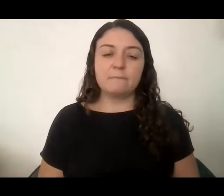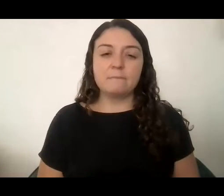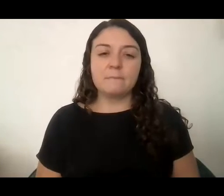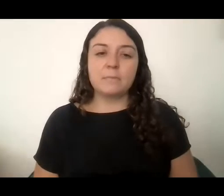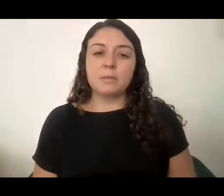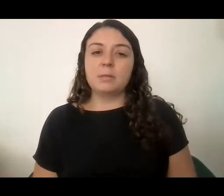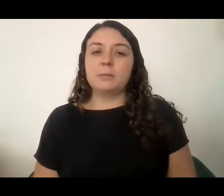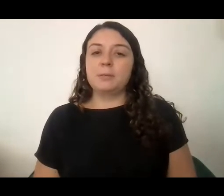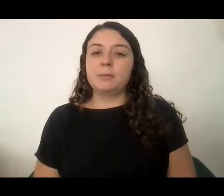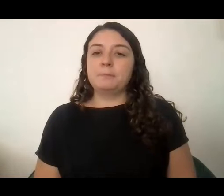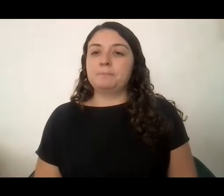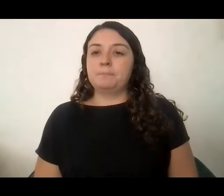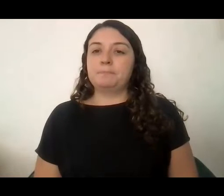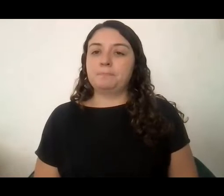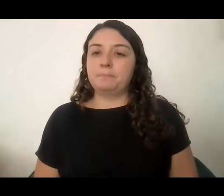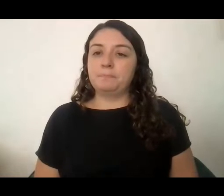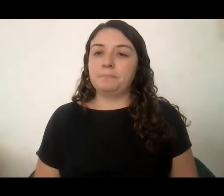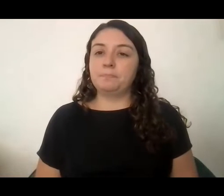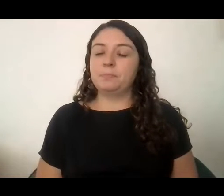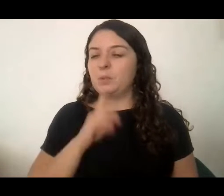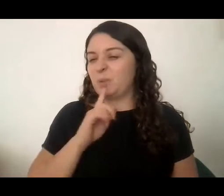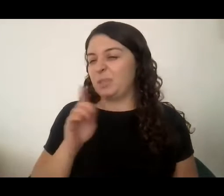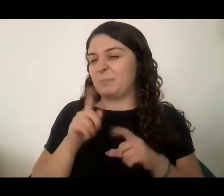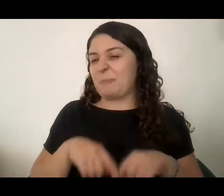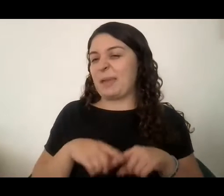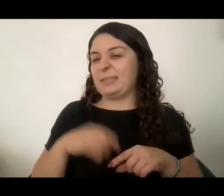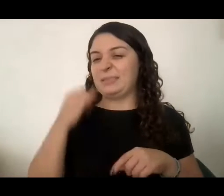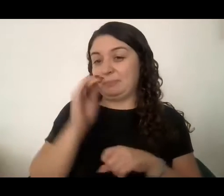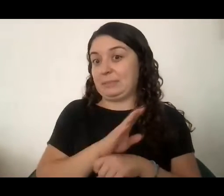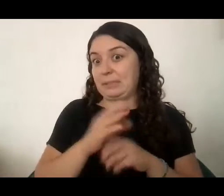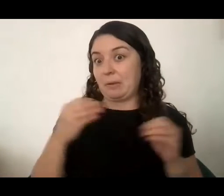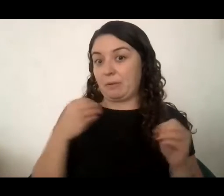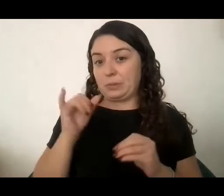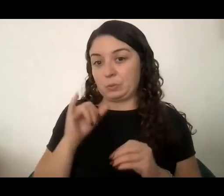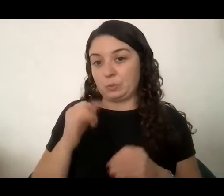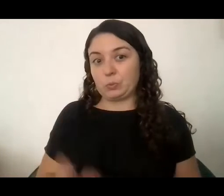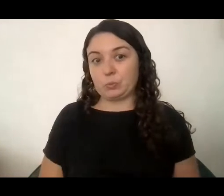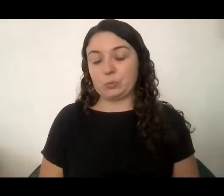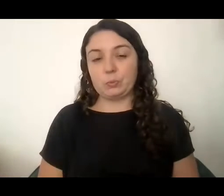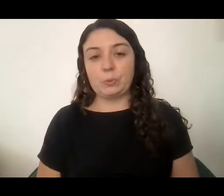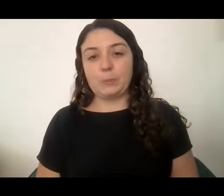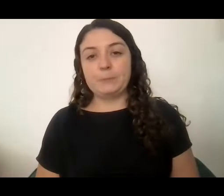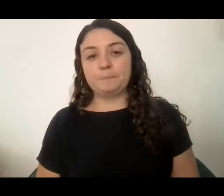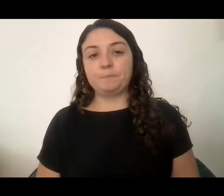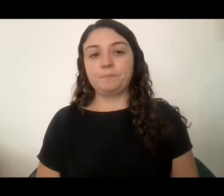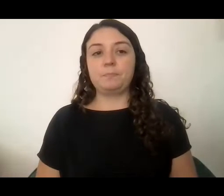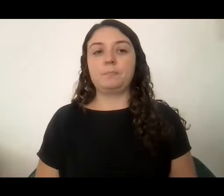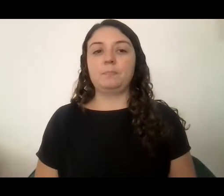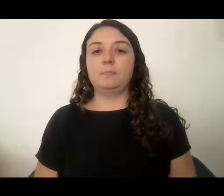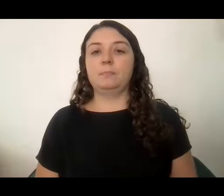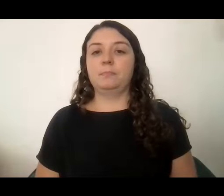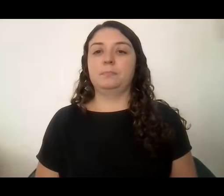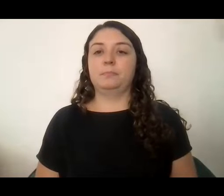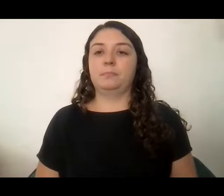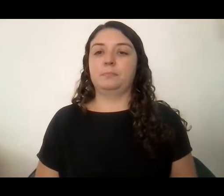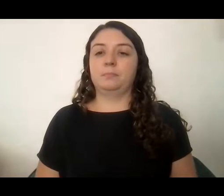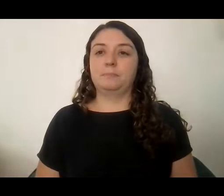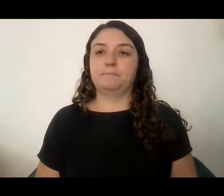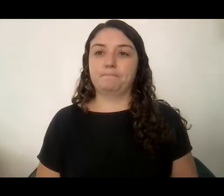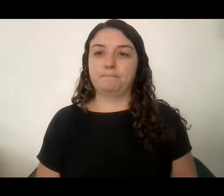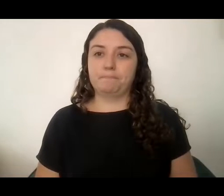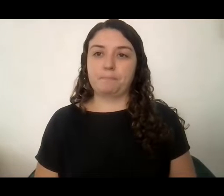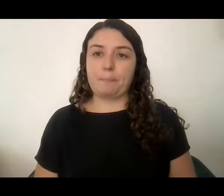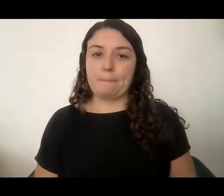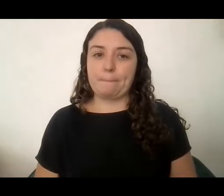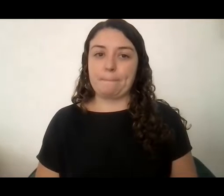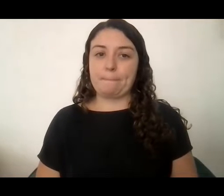Security office and how busy the local office is. Now, I realize that this, you know, communicating